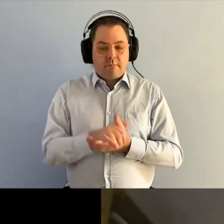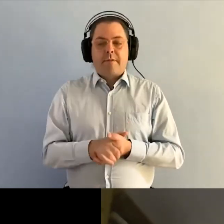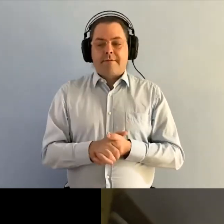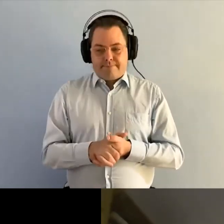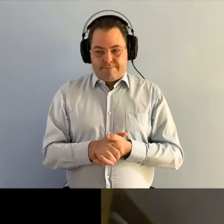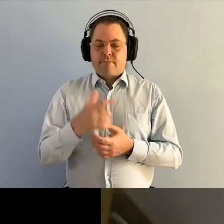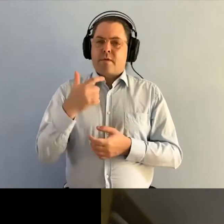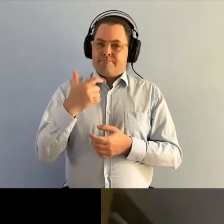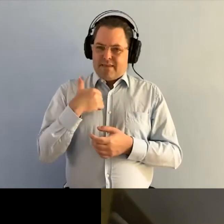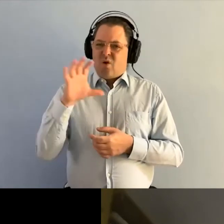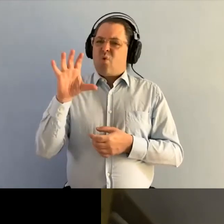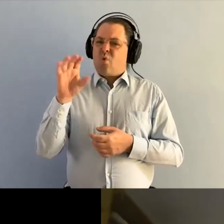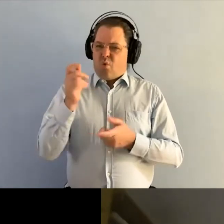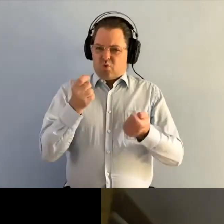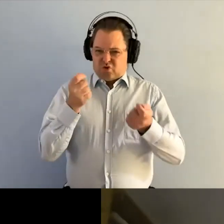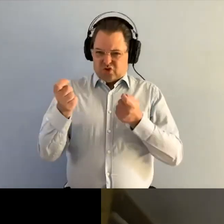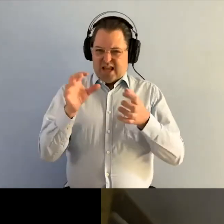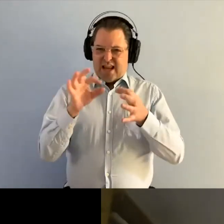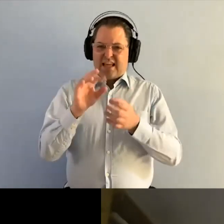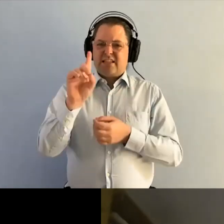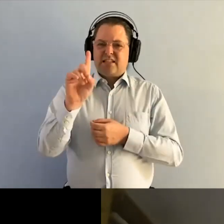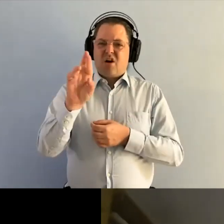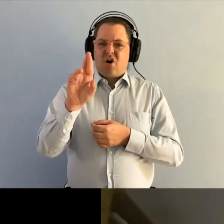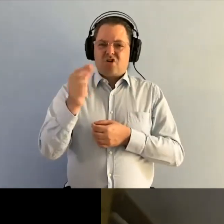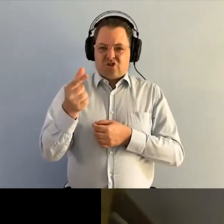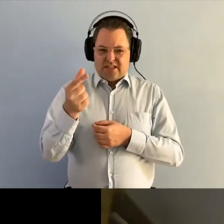much, Elham. Mellow everyone. I hope you can all hear me well